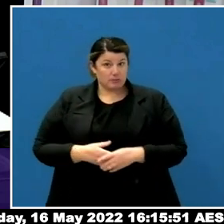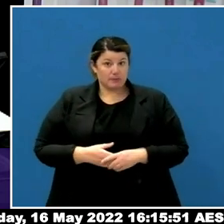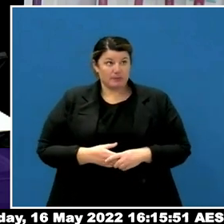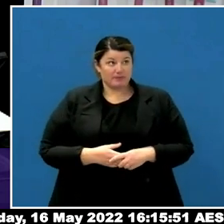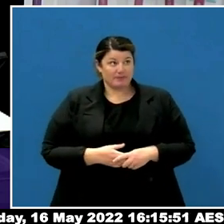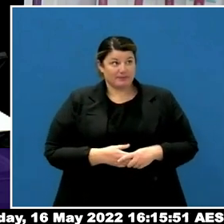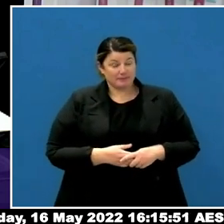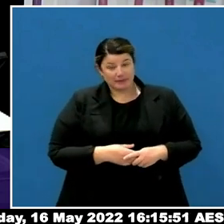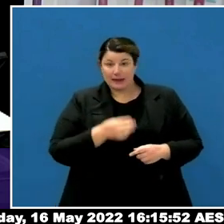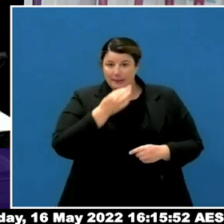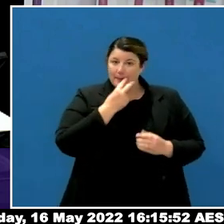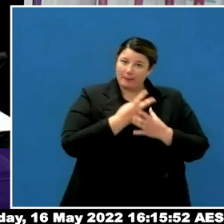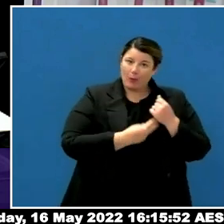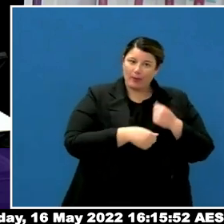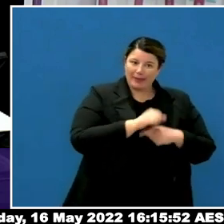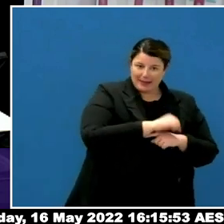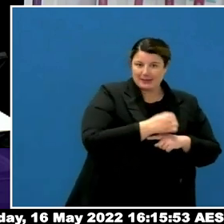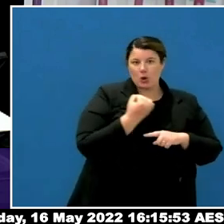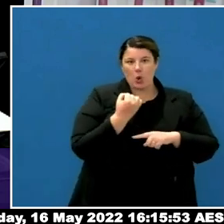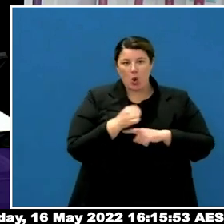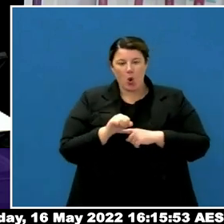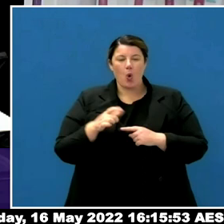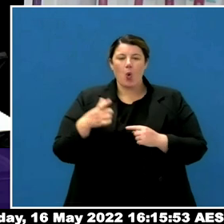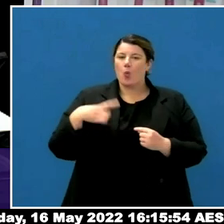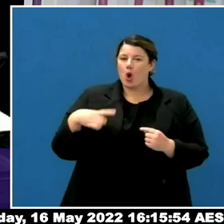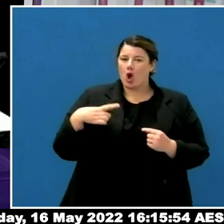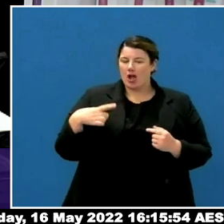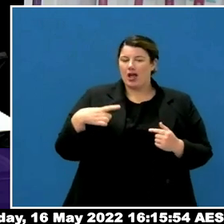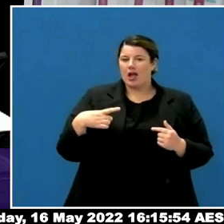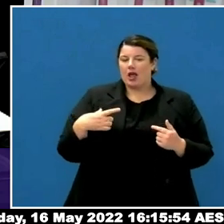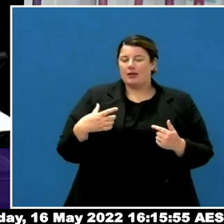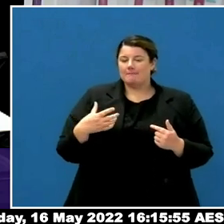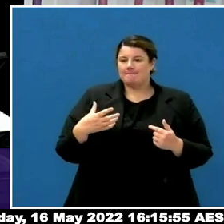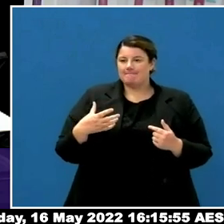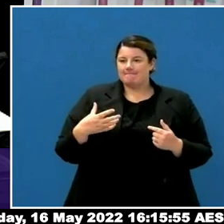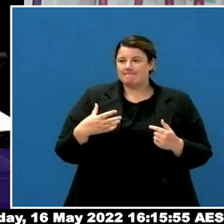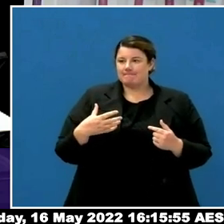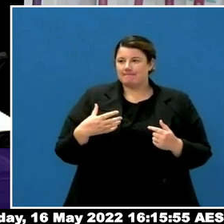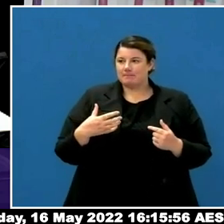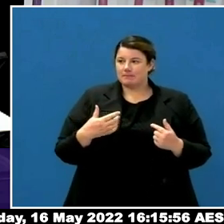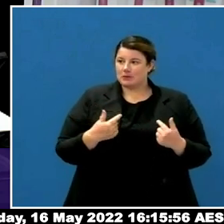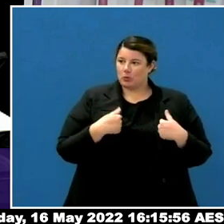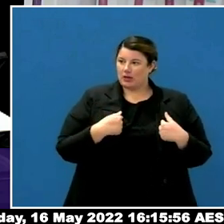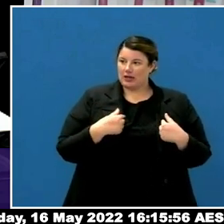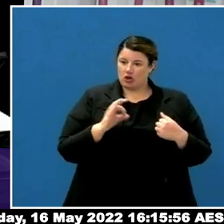Yes, because we didn't have the added responsibility of wading through the bills